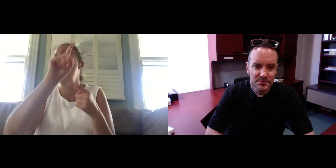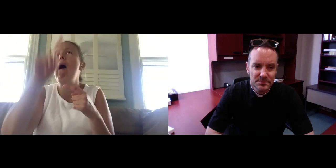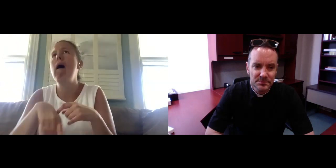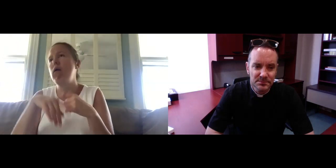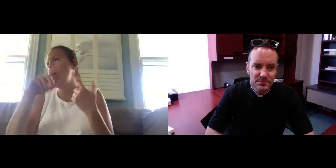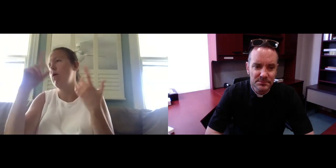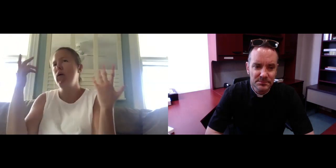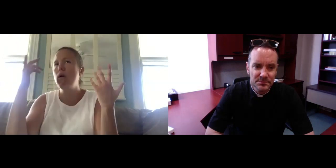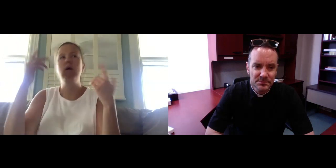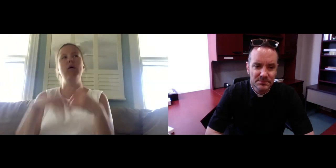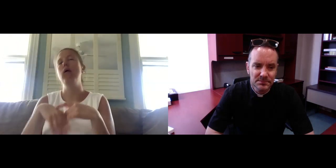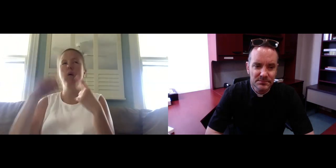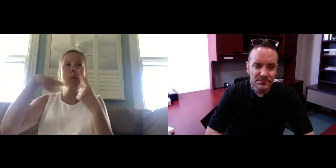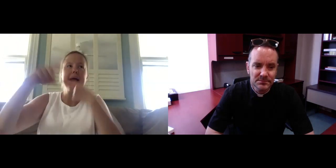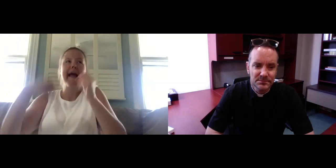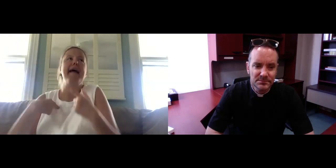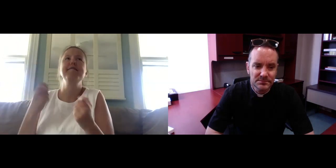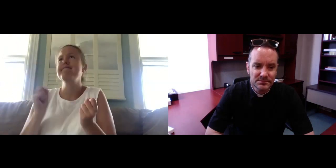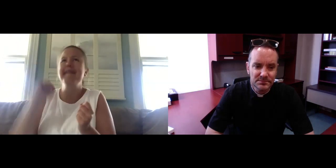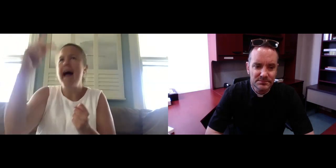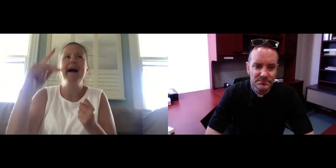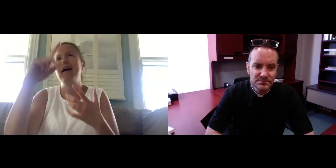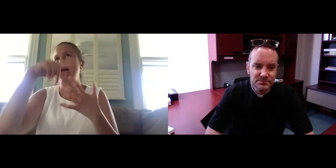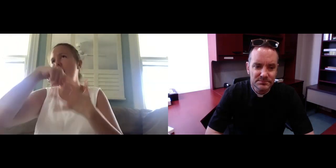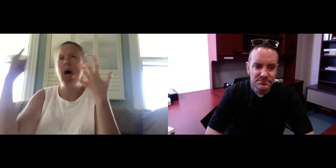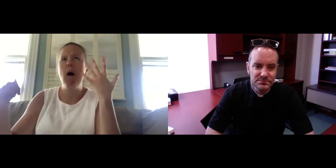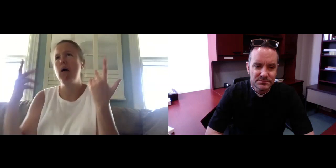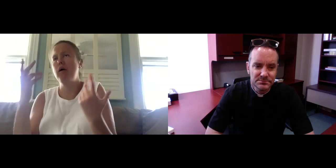many people might be feeling like, "Why is this the case?" They're ready to give up